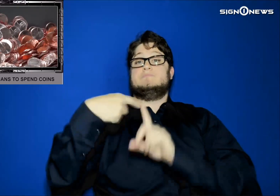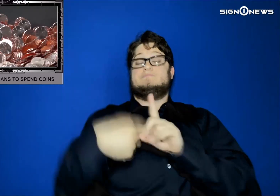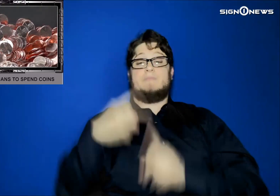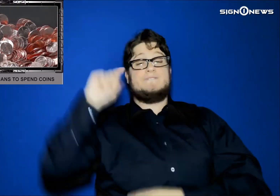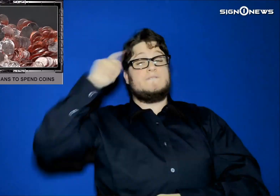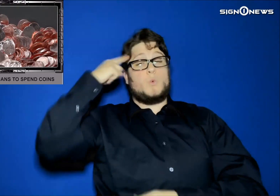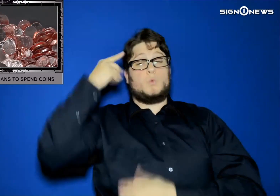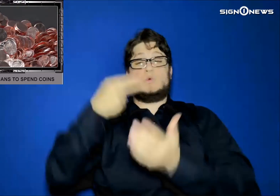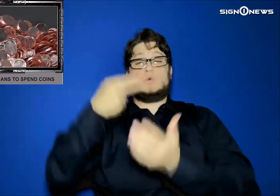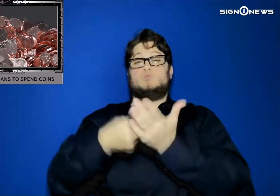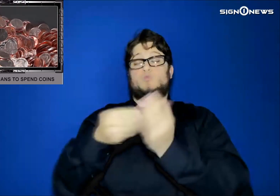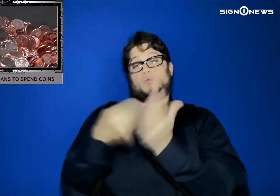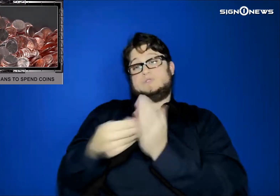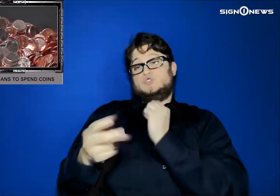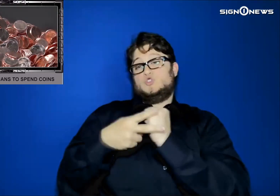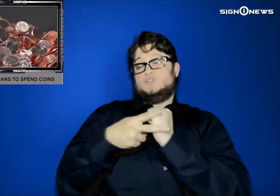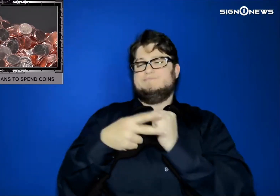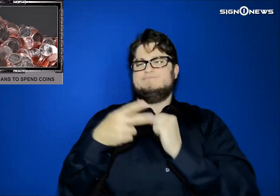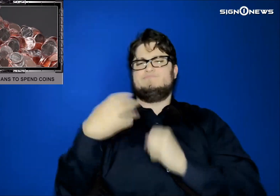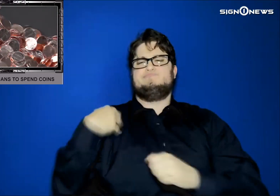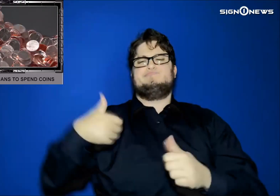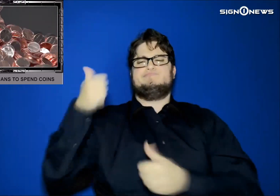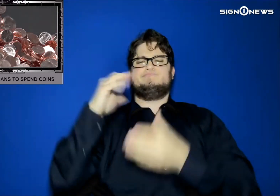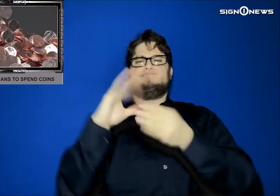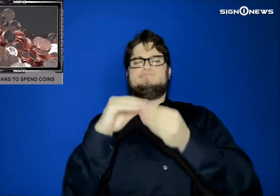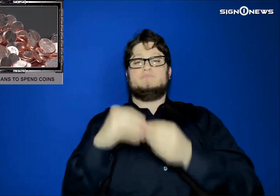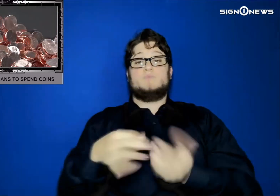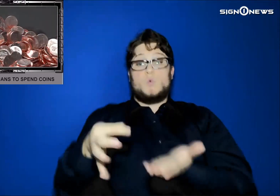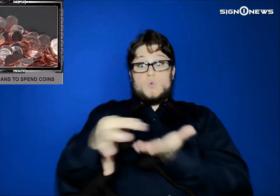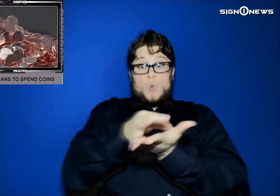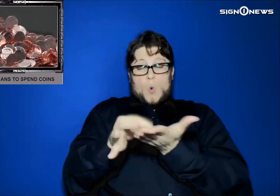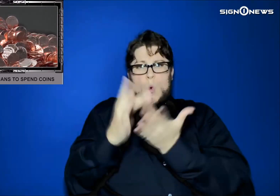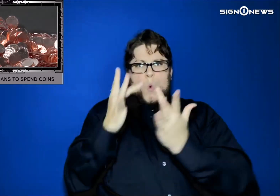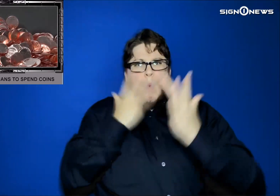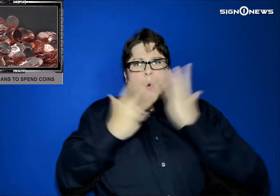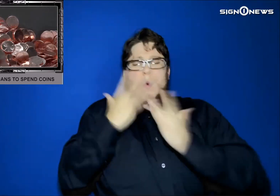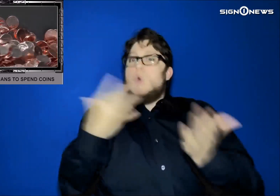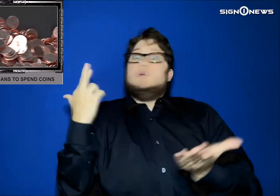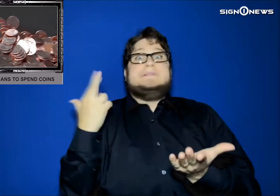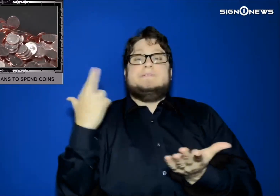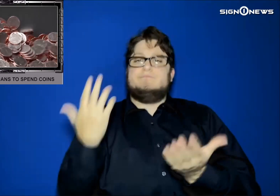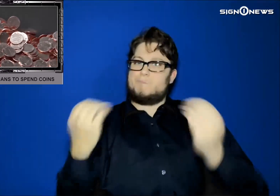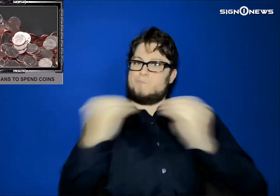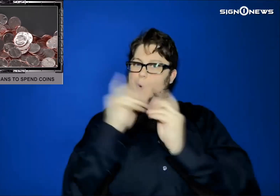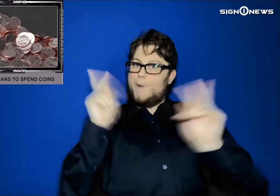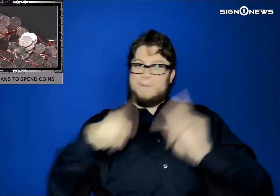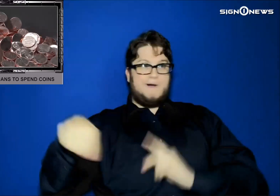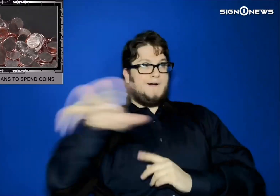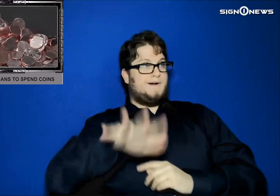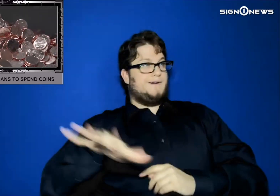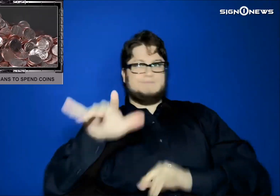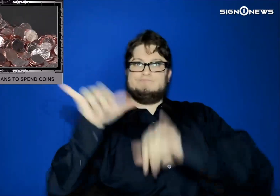Last month the Federal Reserve chair said the coin shortage is due to more people staying